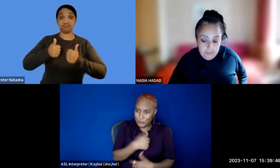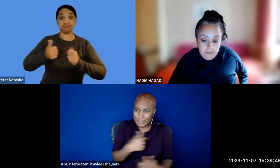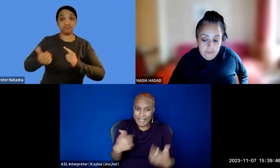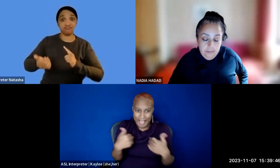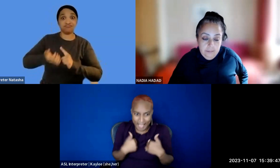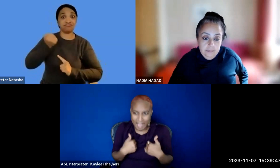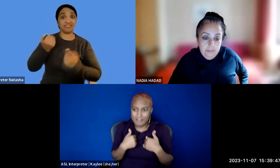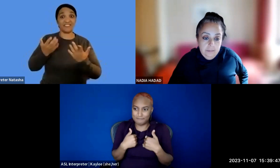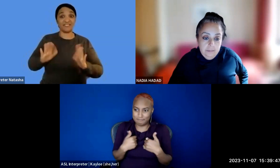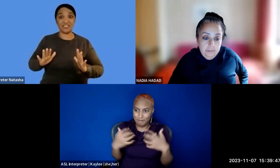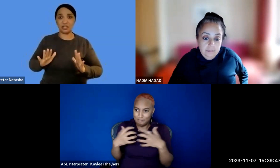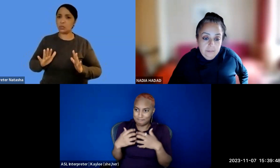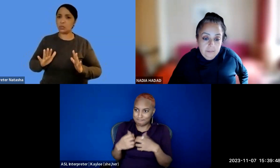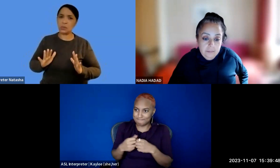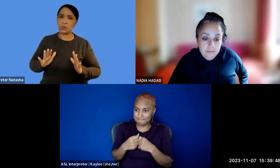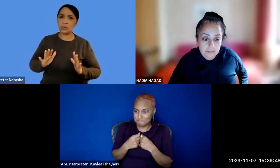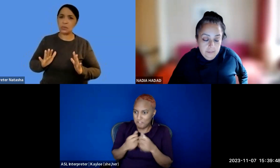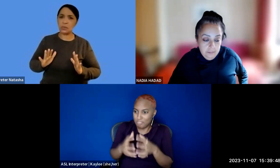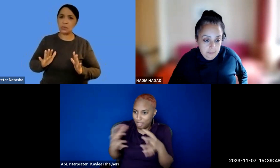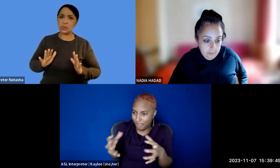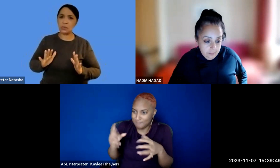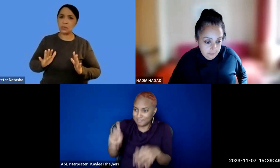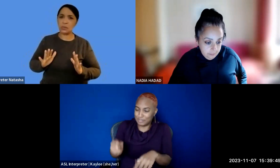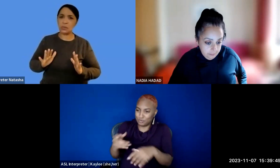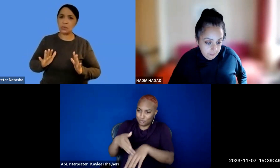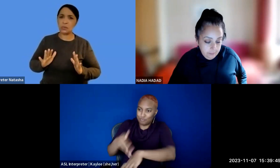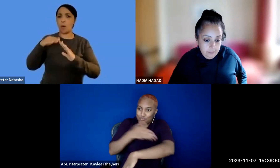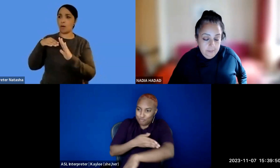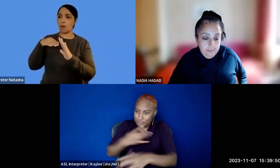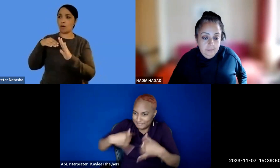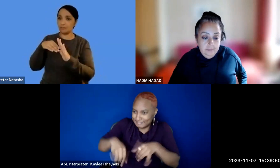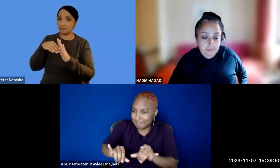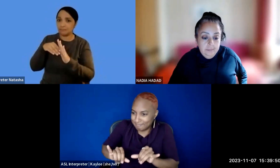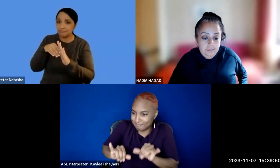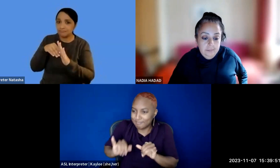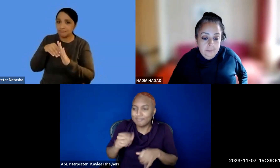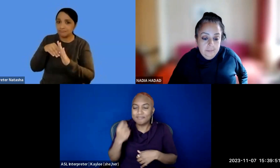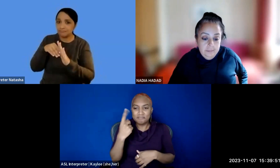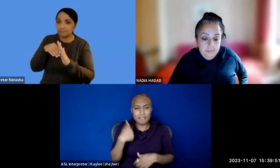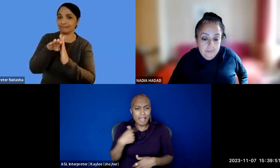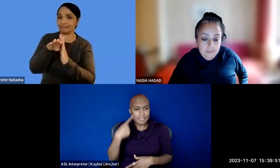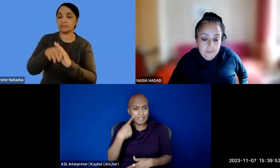But I think it's OK to share our experience and efforts